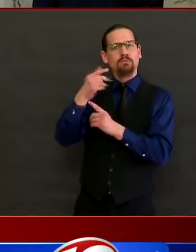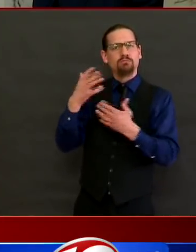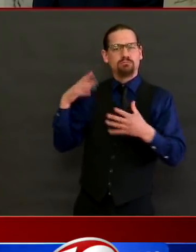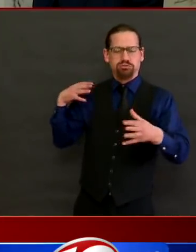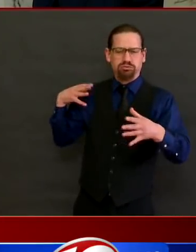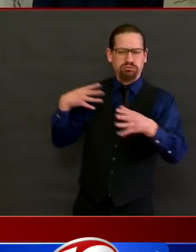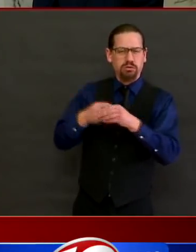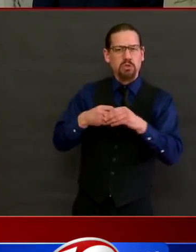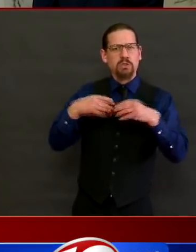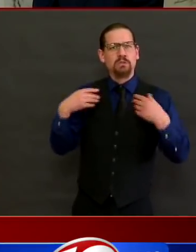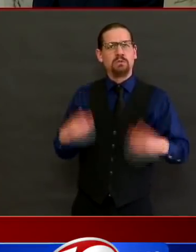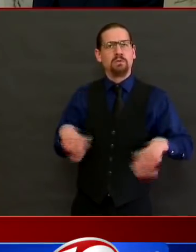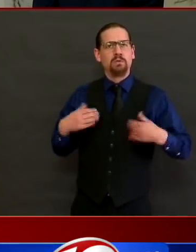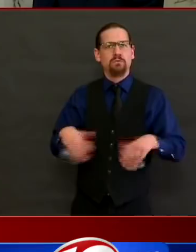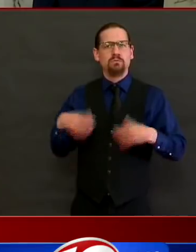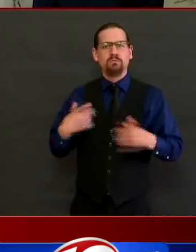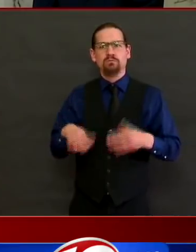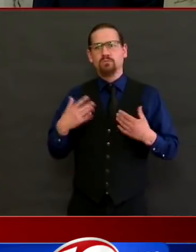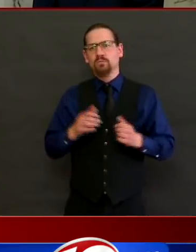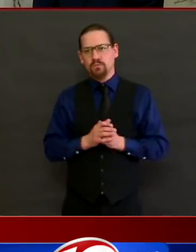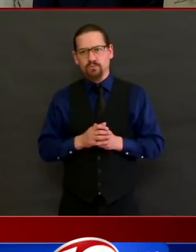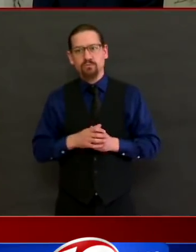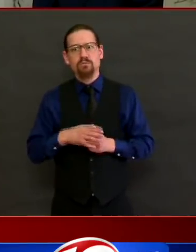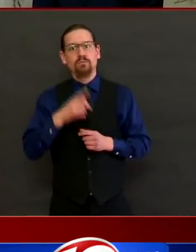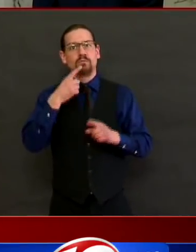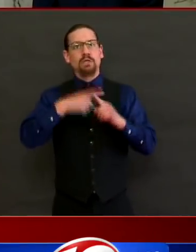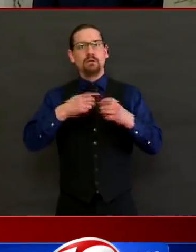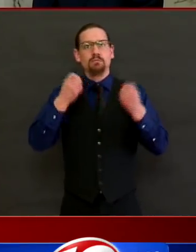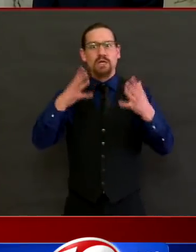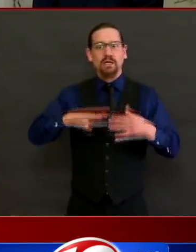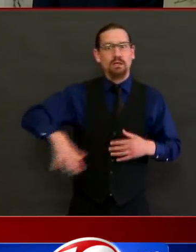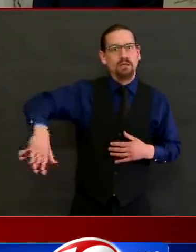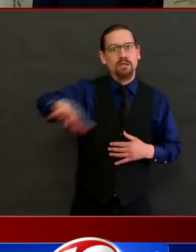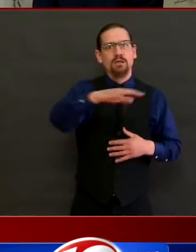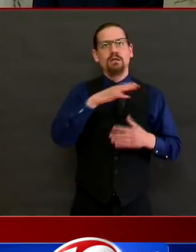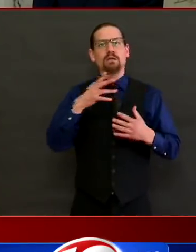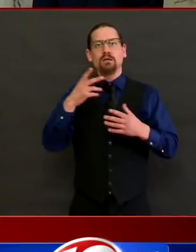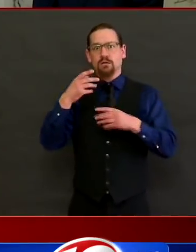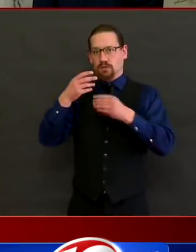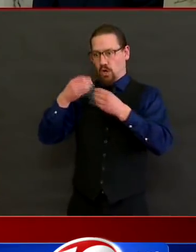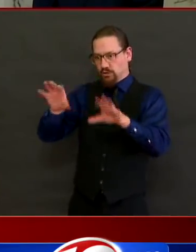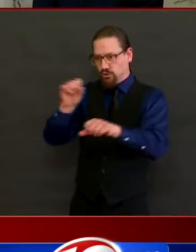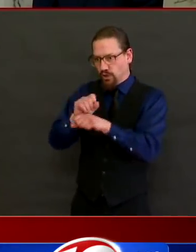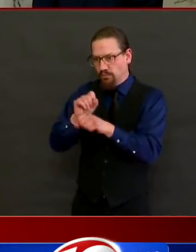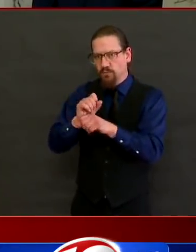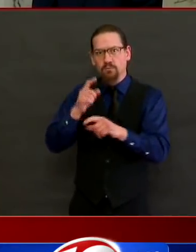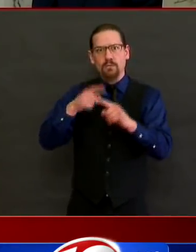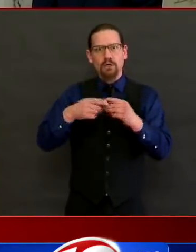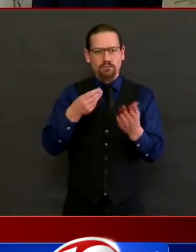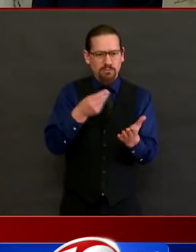UNEMPLOYMENT SINCE THIS BEGAN. AND TO THOSE OF YOU, AND I KNOW THAT THERE ARE MANY OF YOU WHO